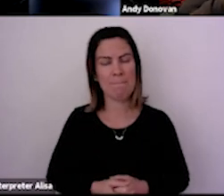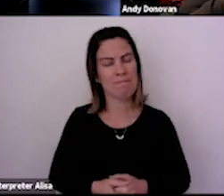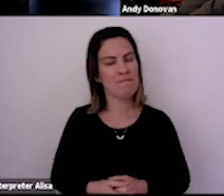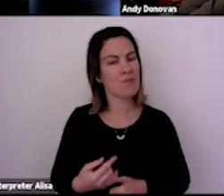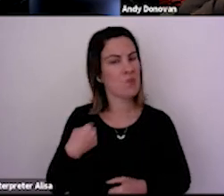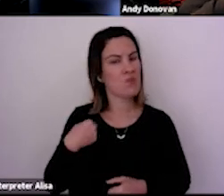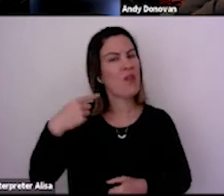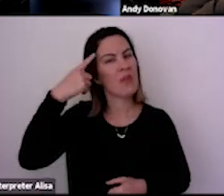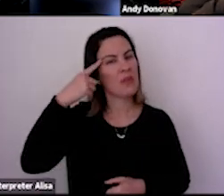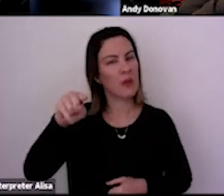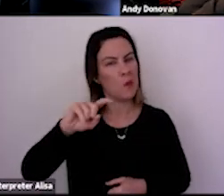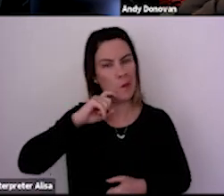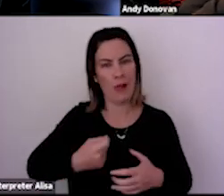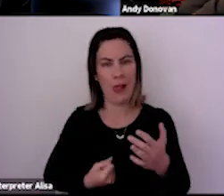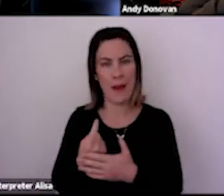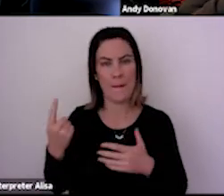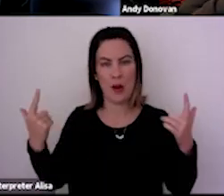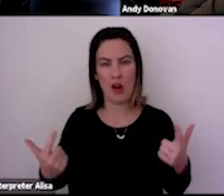We are seeing certainly through touring there is a